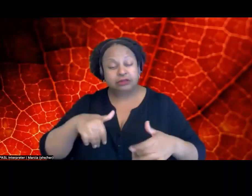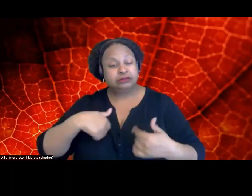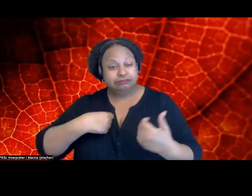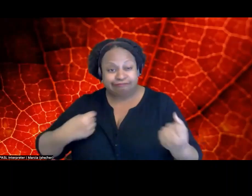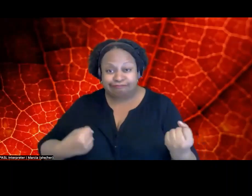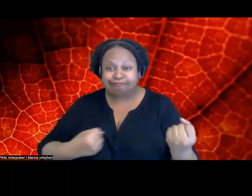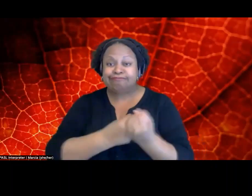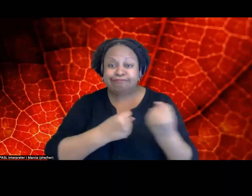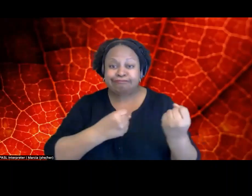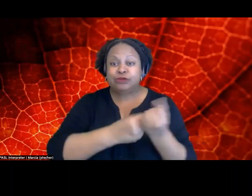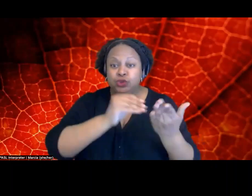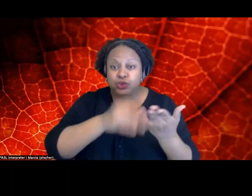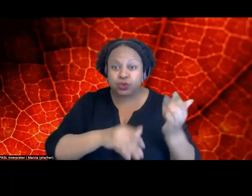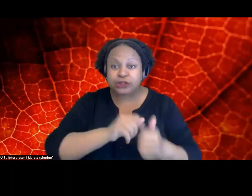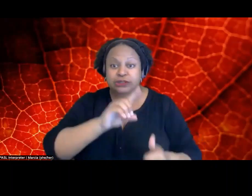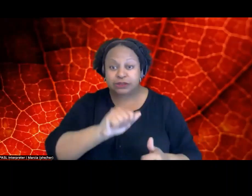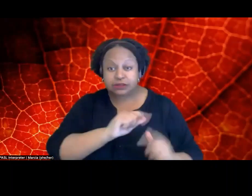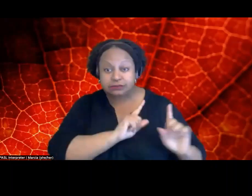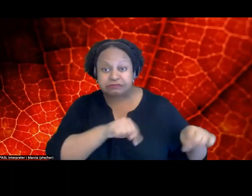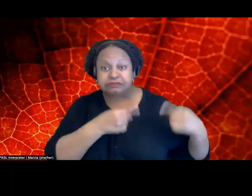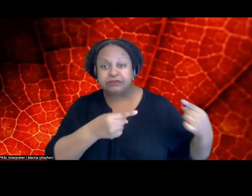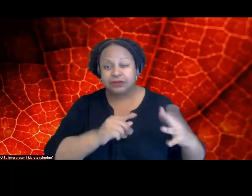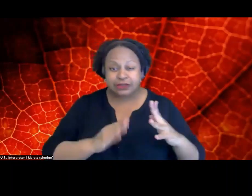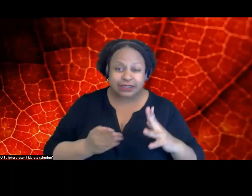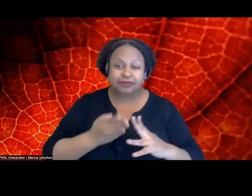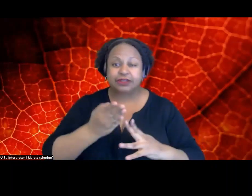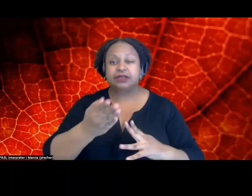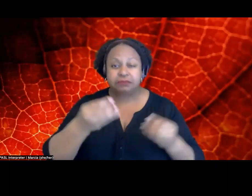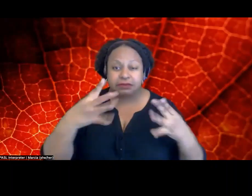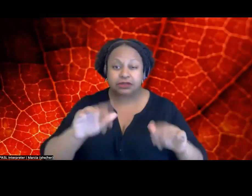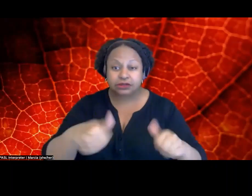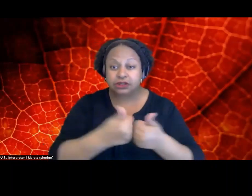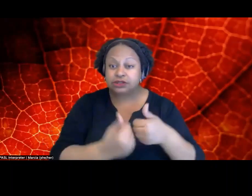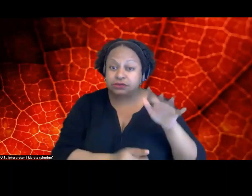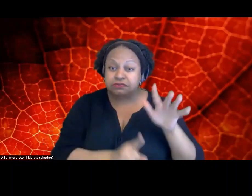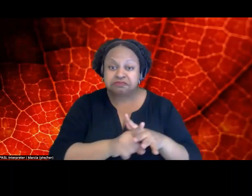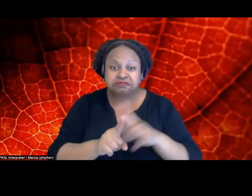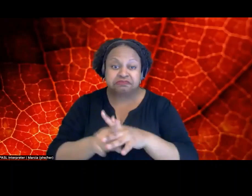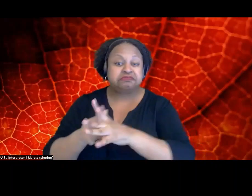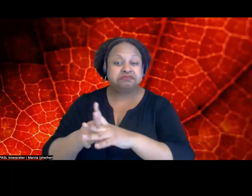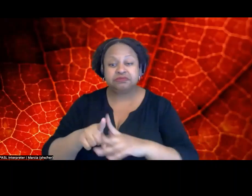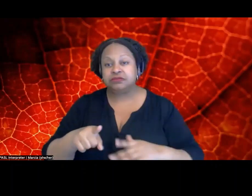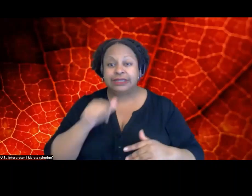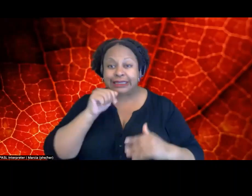students with disabilities as they navigated the many challenges and inequities of the pandemic.